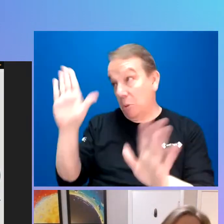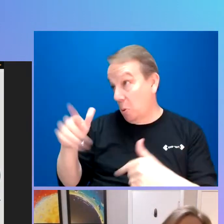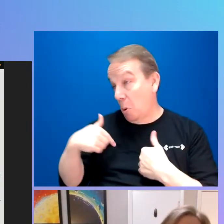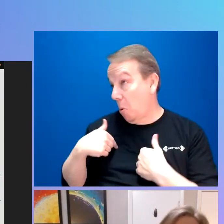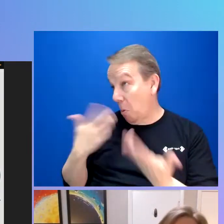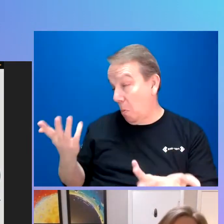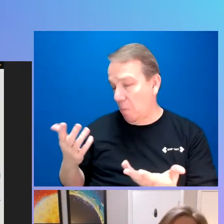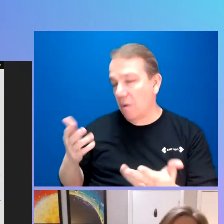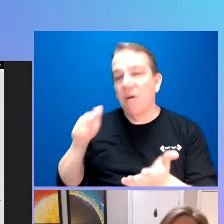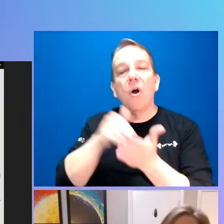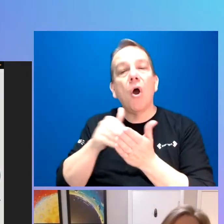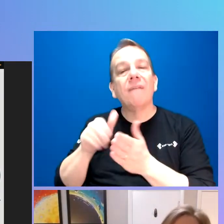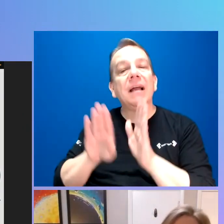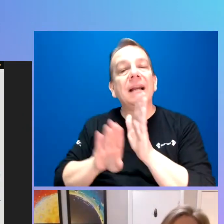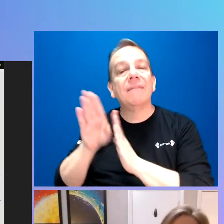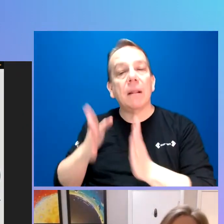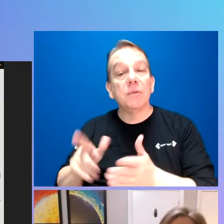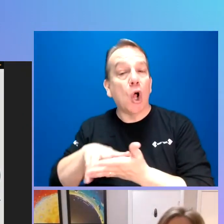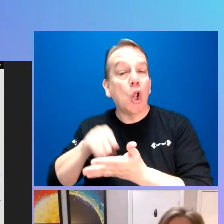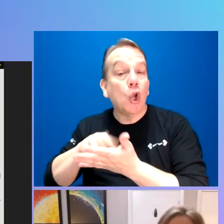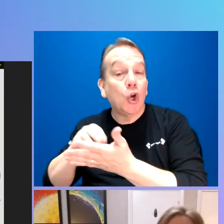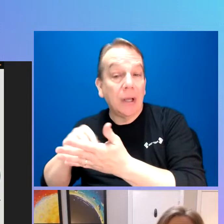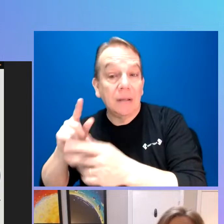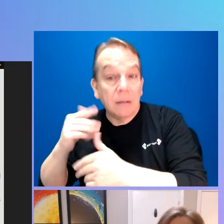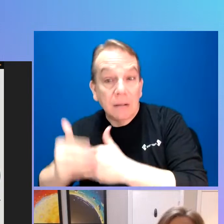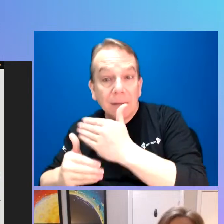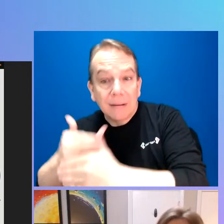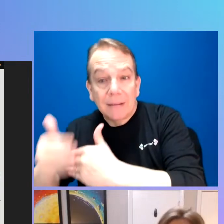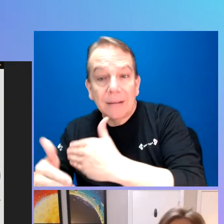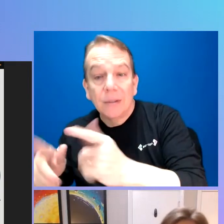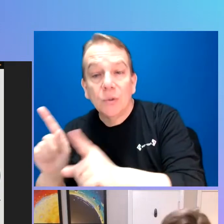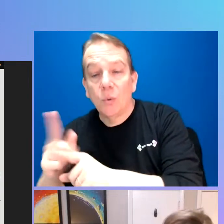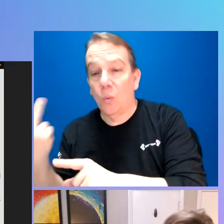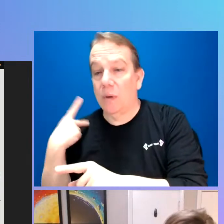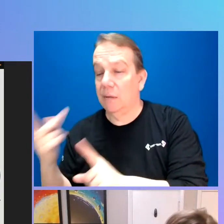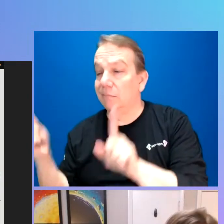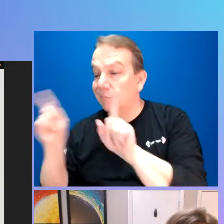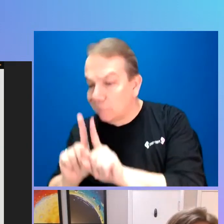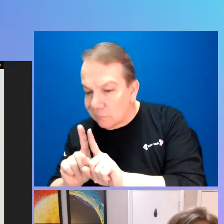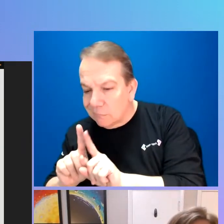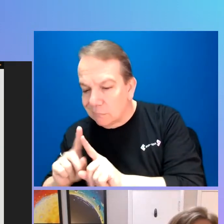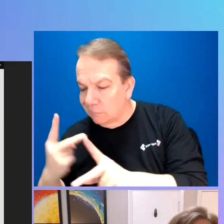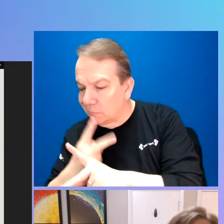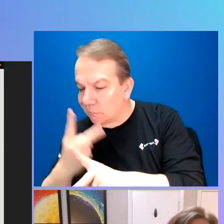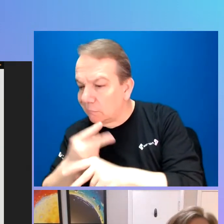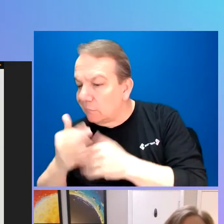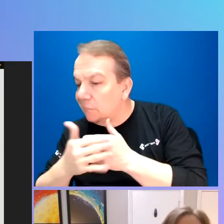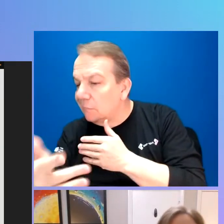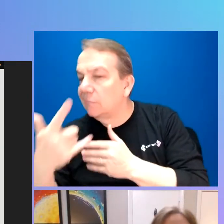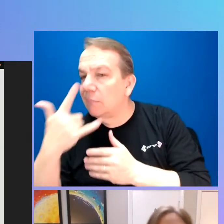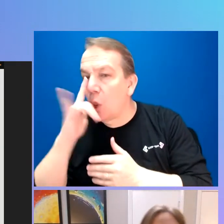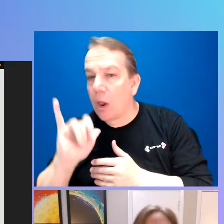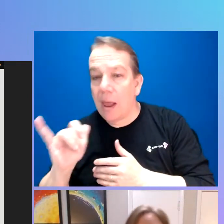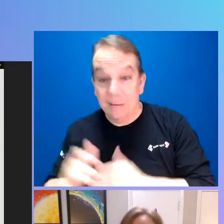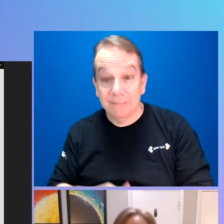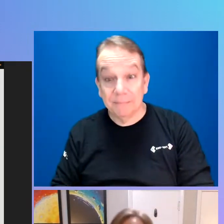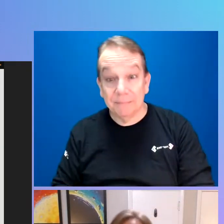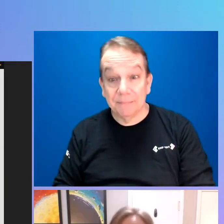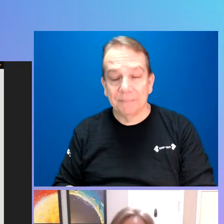Oftentimes our developers are learning too, so now we can work together and look it up. Okay,